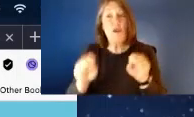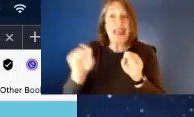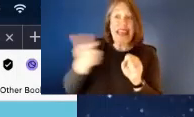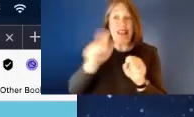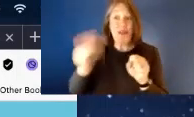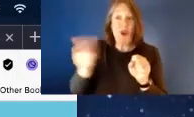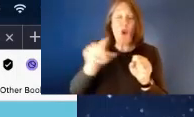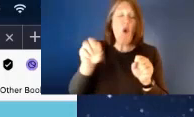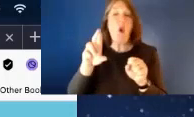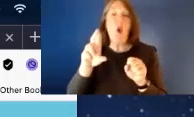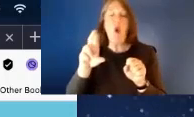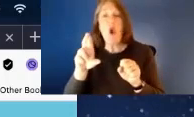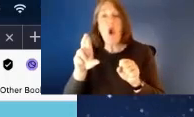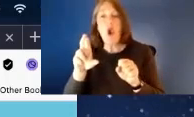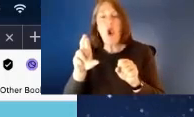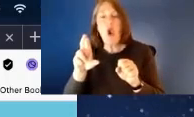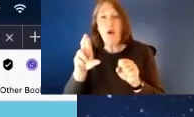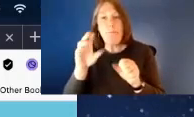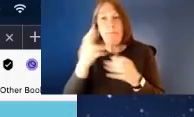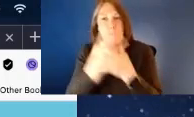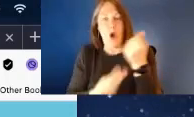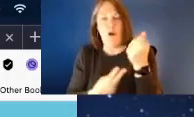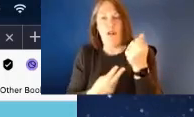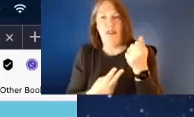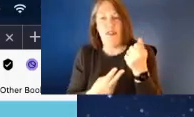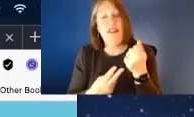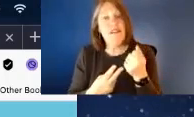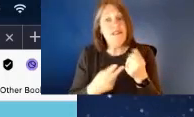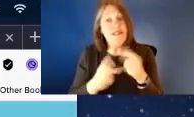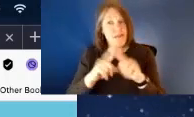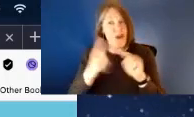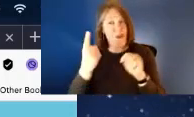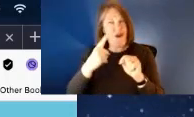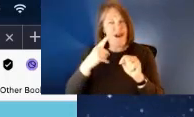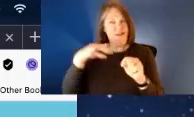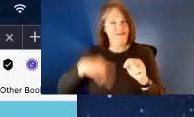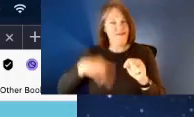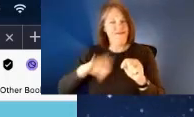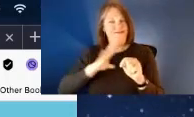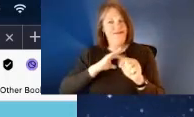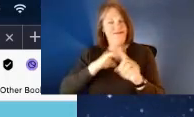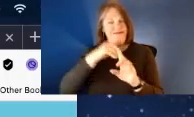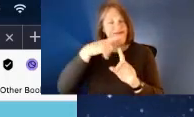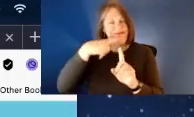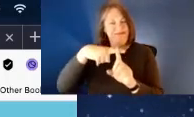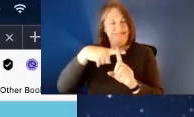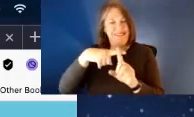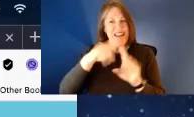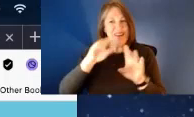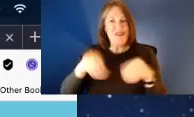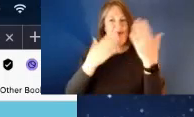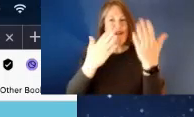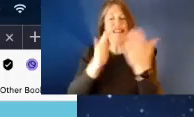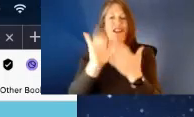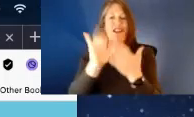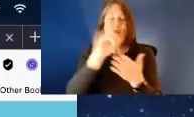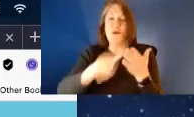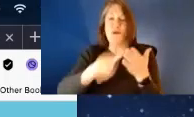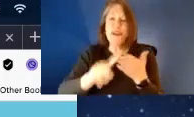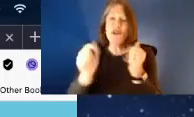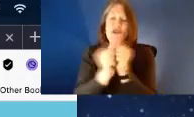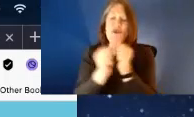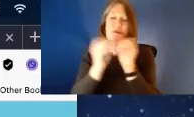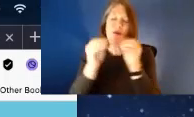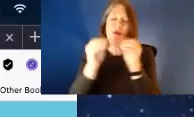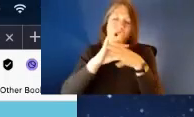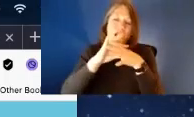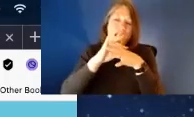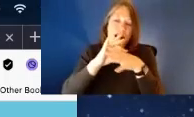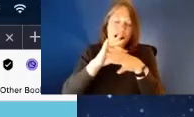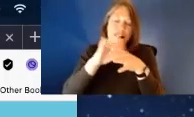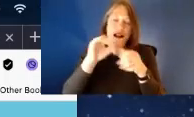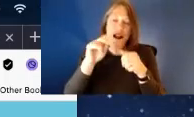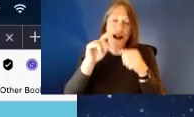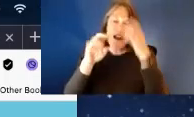06:43:24 One of the advantages to being able to present your content with adding context